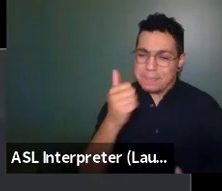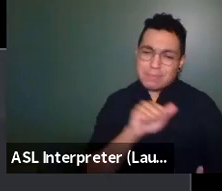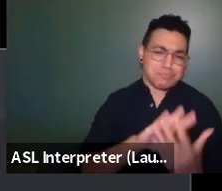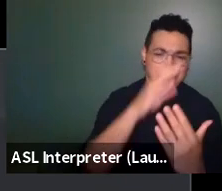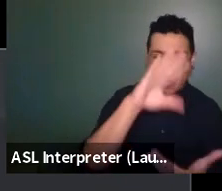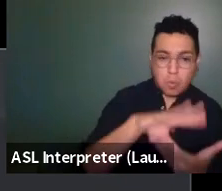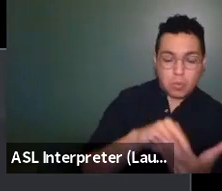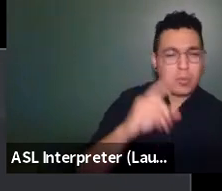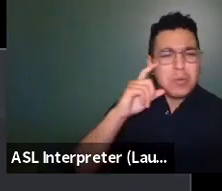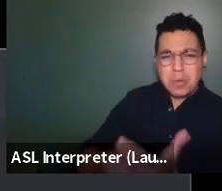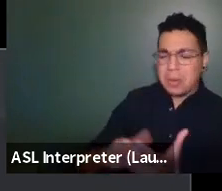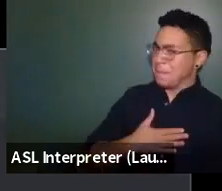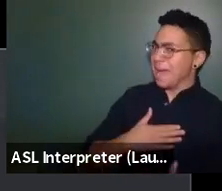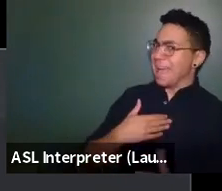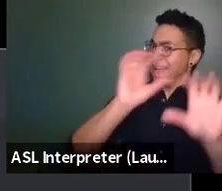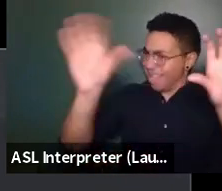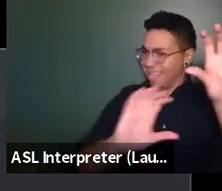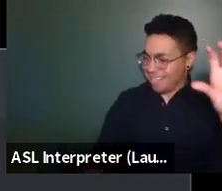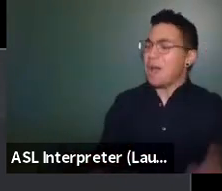ESD 101 - Jeff Crawford: Yeah, I was gonna say you've got a lot of tests classrooms.